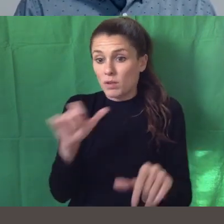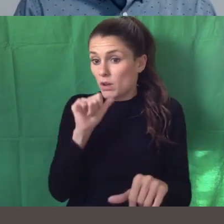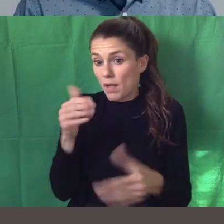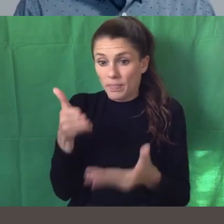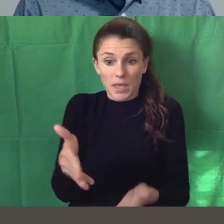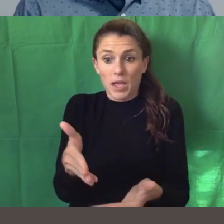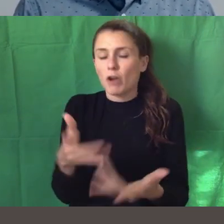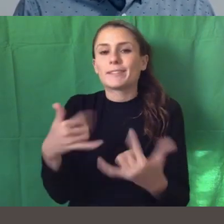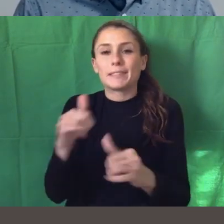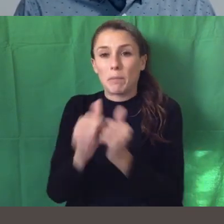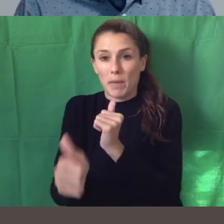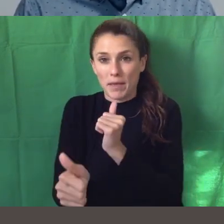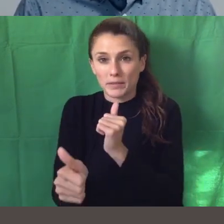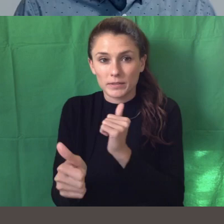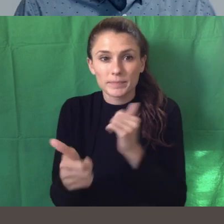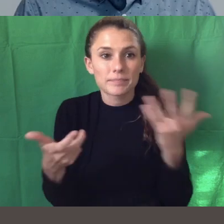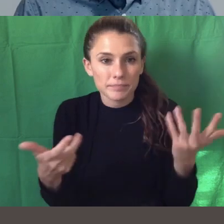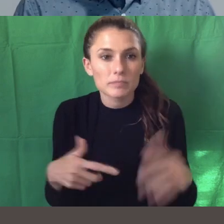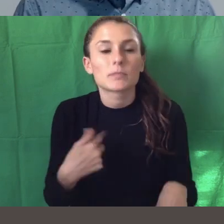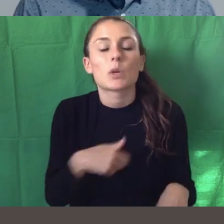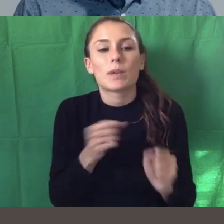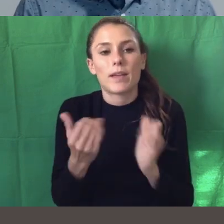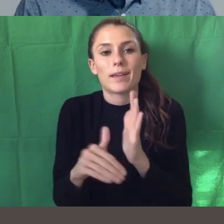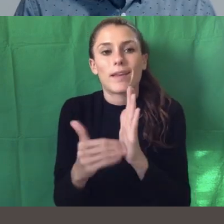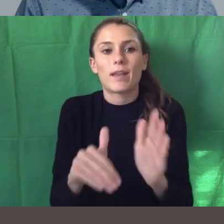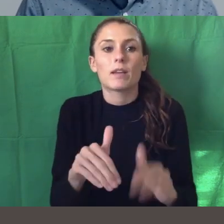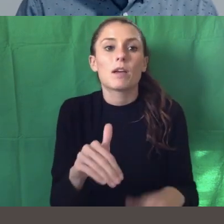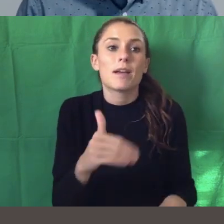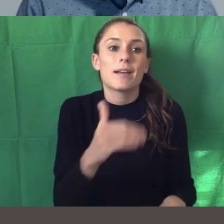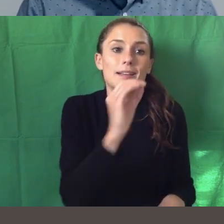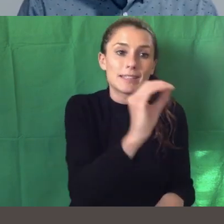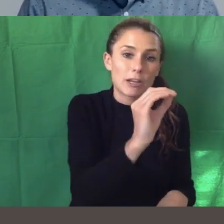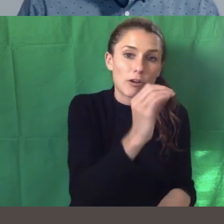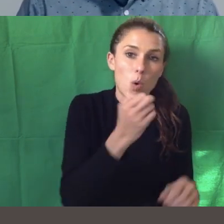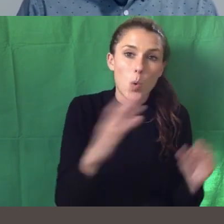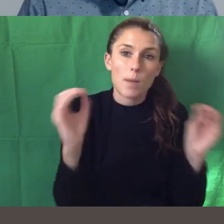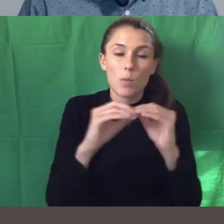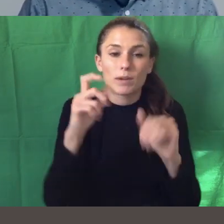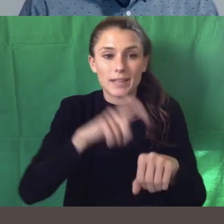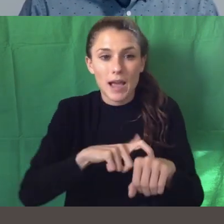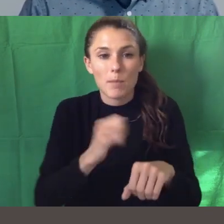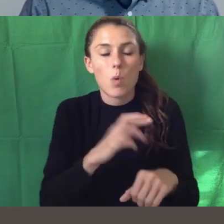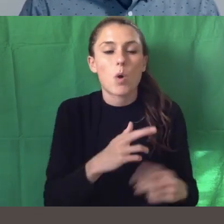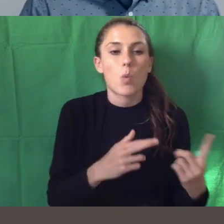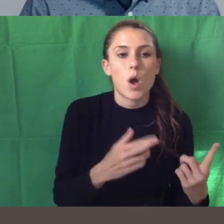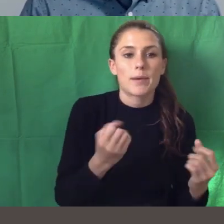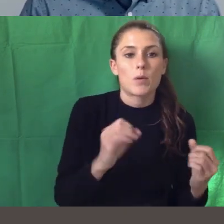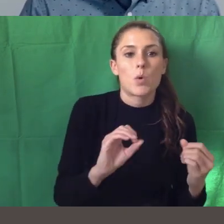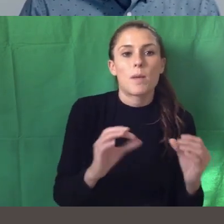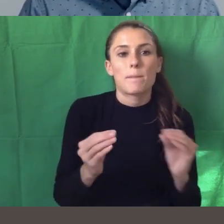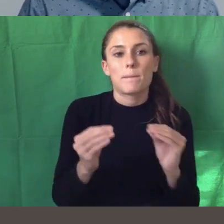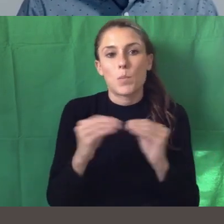We can repeat elements zero more times, or one or more times, much like a regular expression with star and plus.